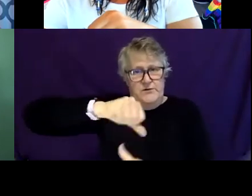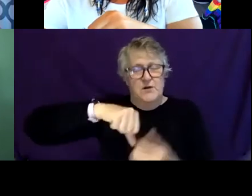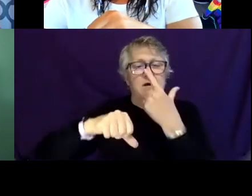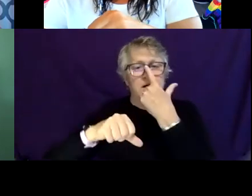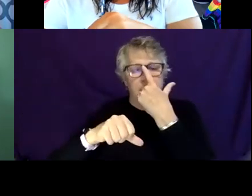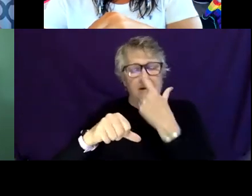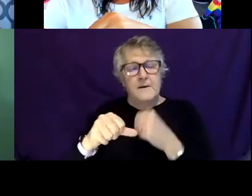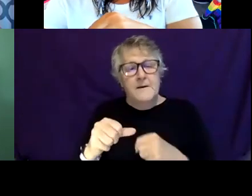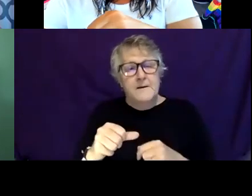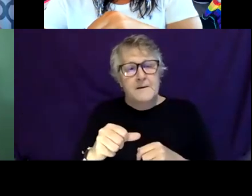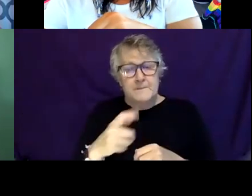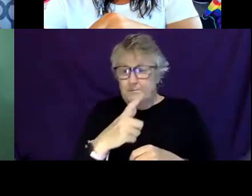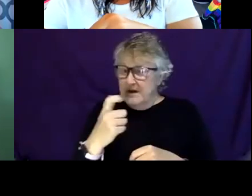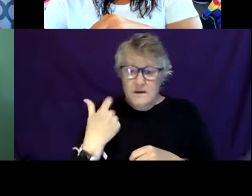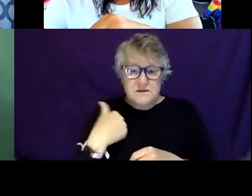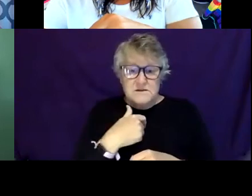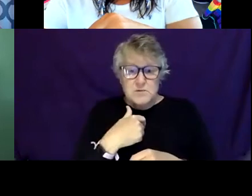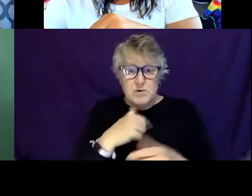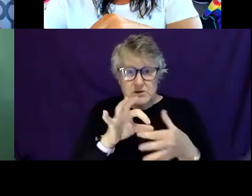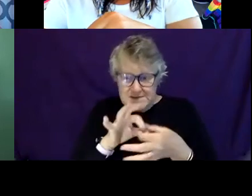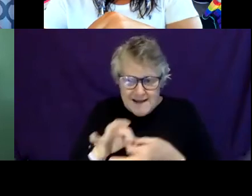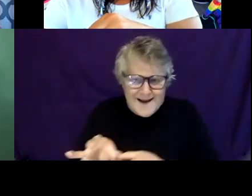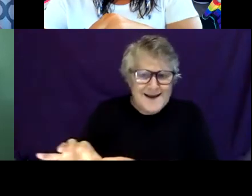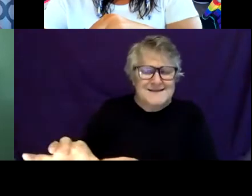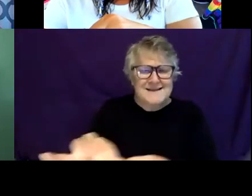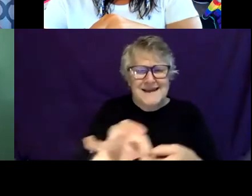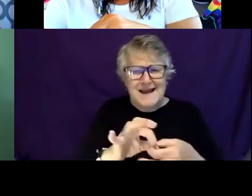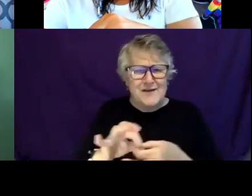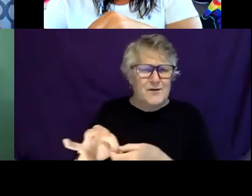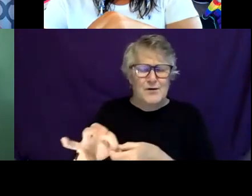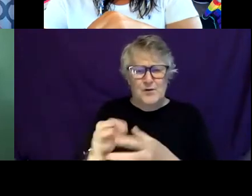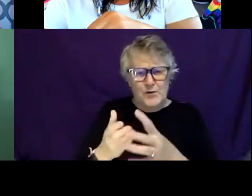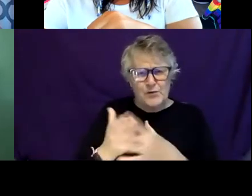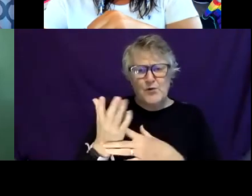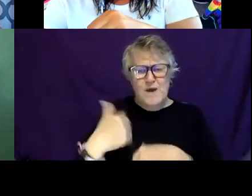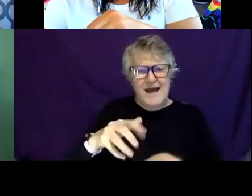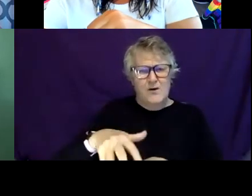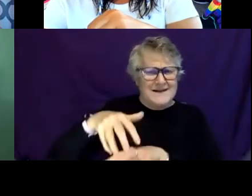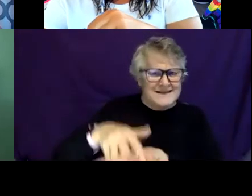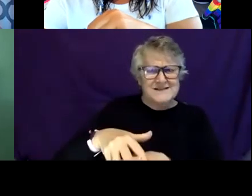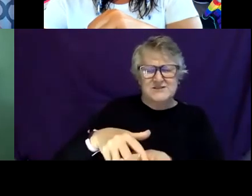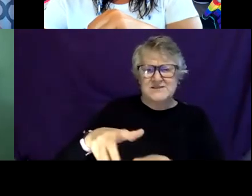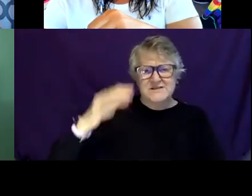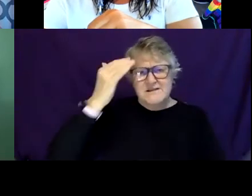we are tied together through Indigenous knowledge and Indigenous values,